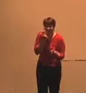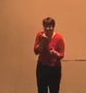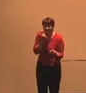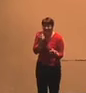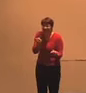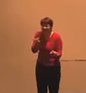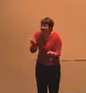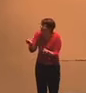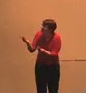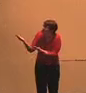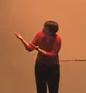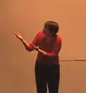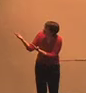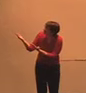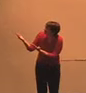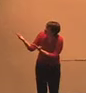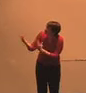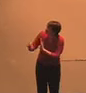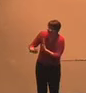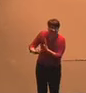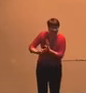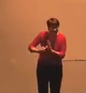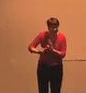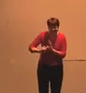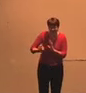Sometimes this is happening.